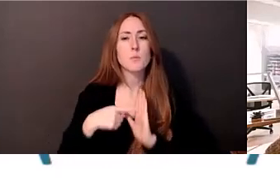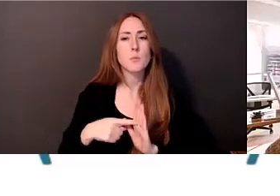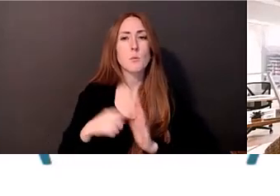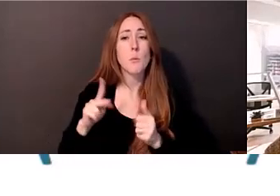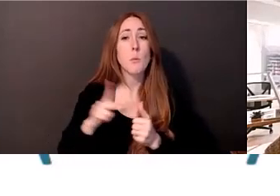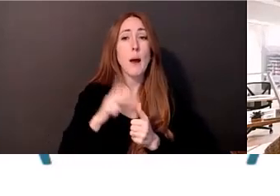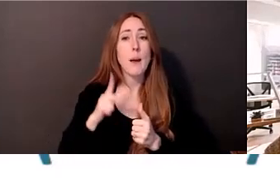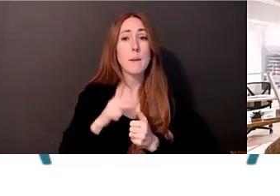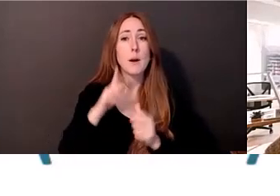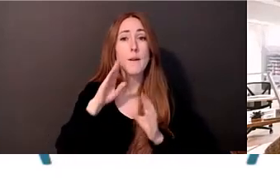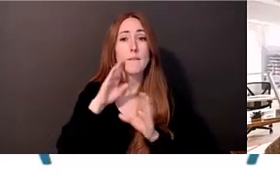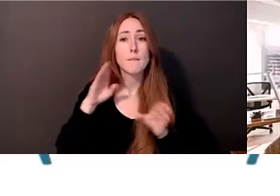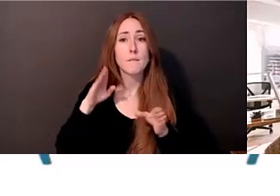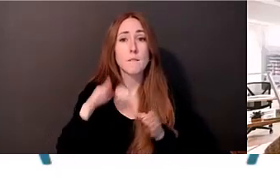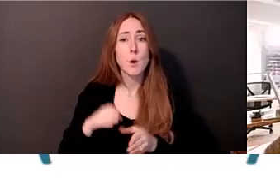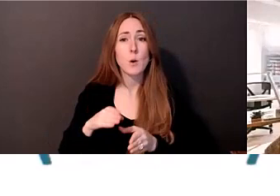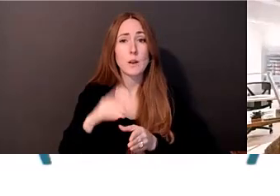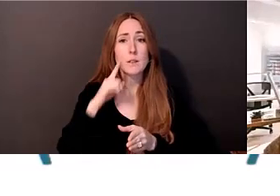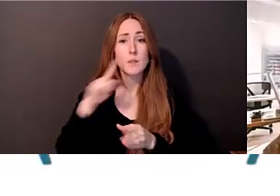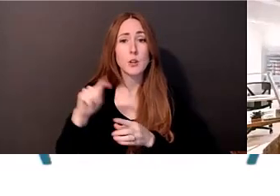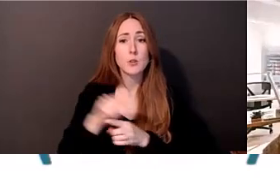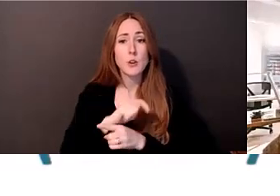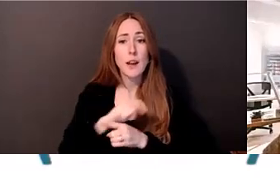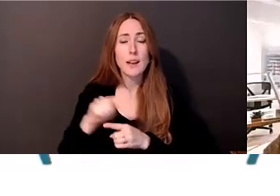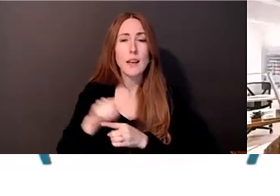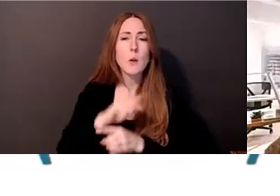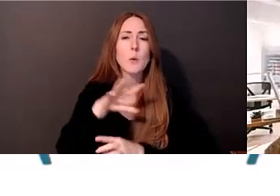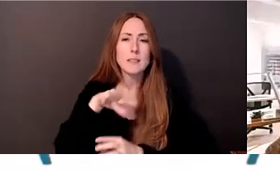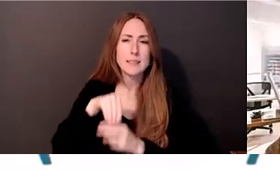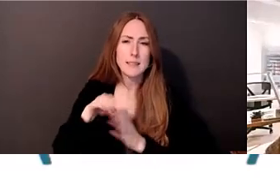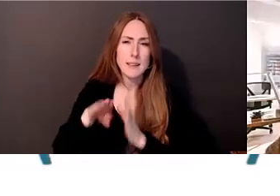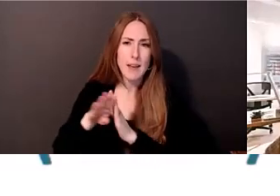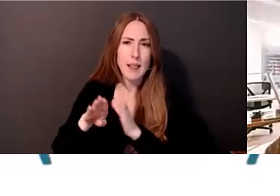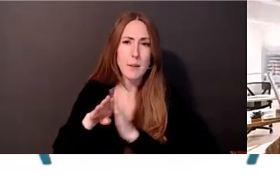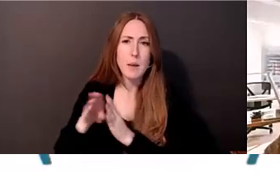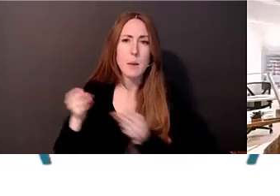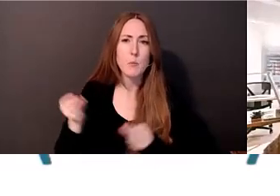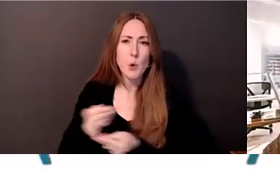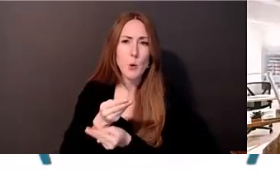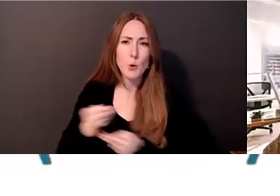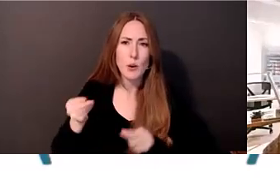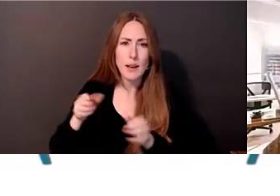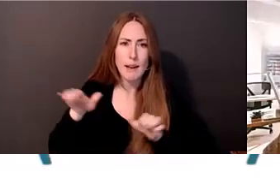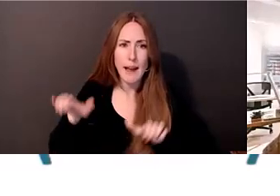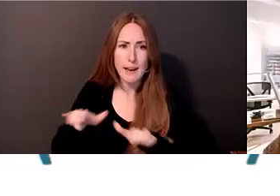of the training was in developing brokering activities or brokering skills to fulfill competency role.